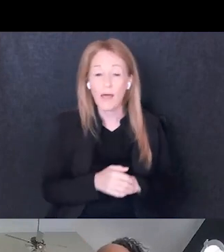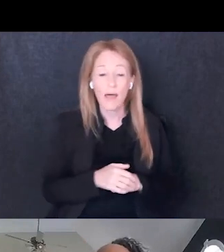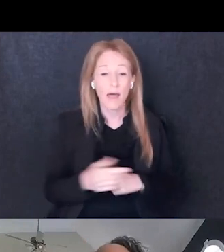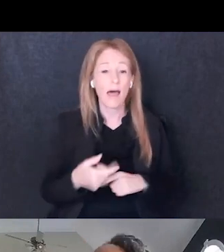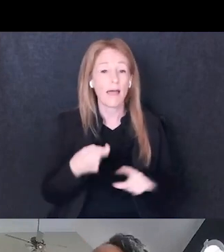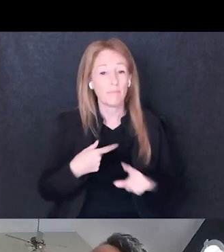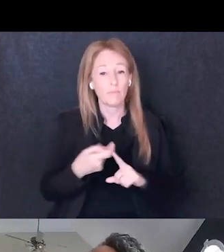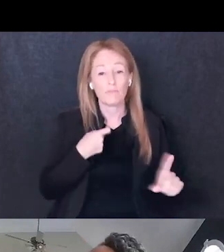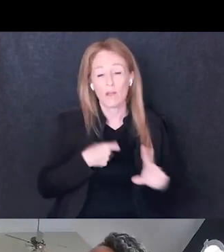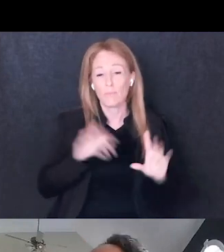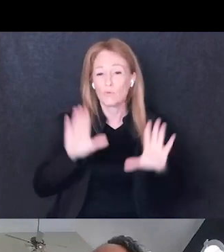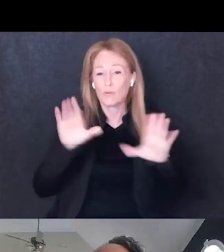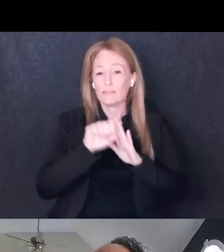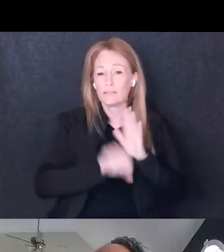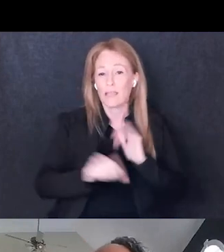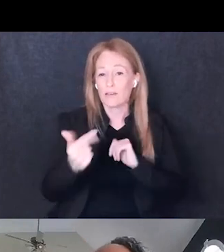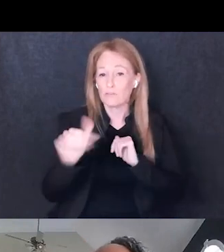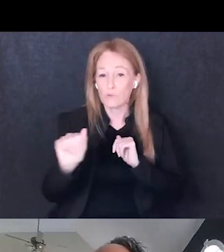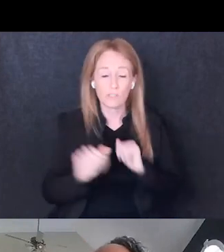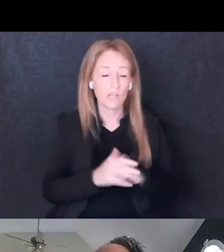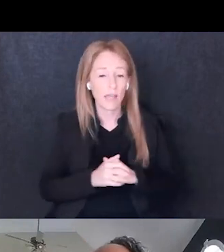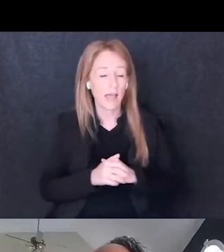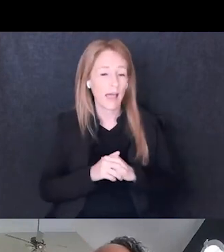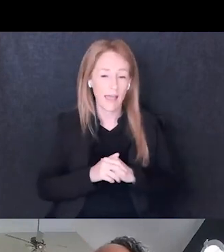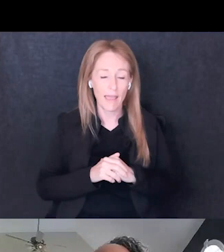WAS EXCITED TO HEAR WHAT MARYLAND IS DOING IN TERMS OF